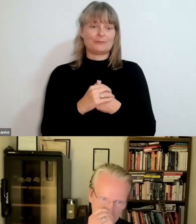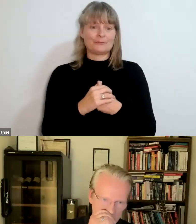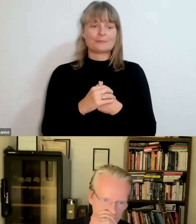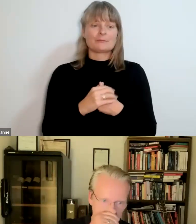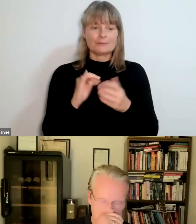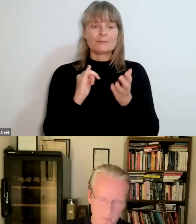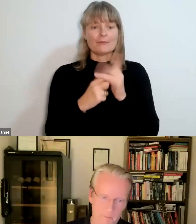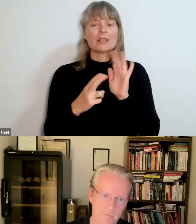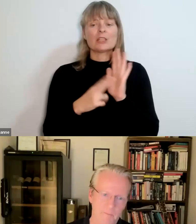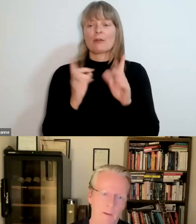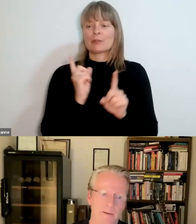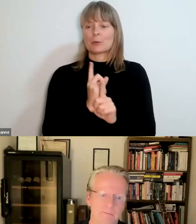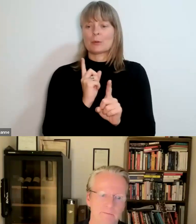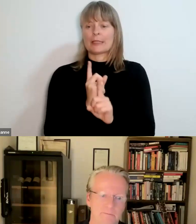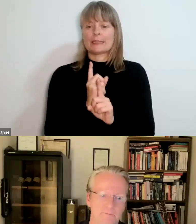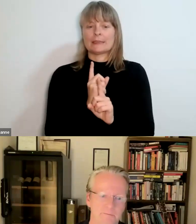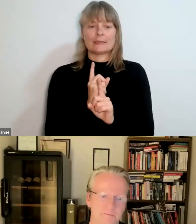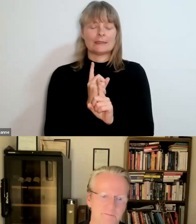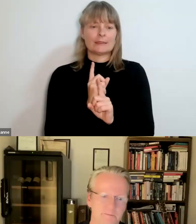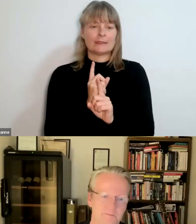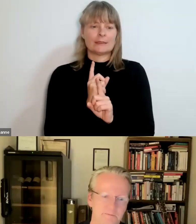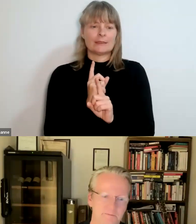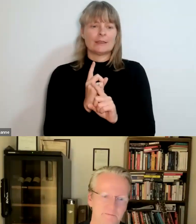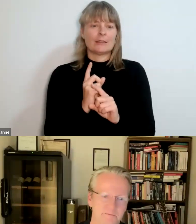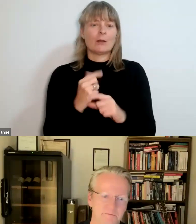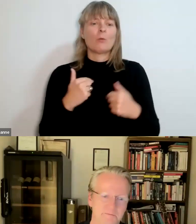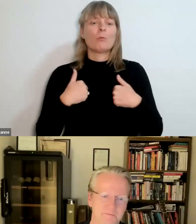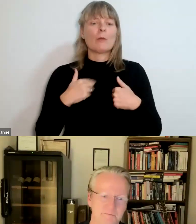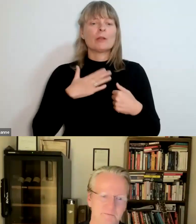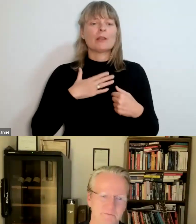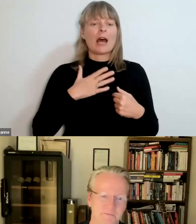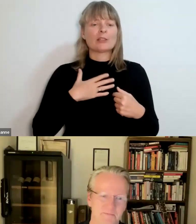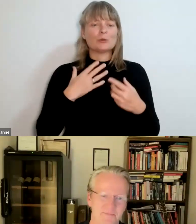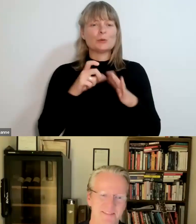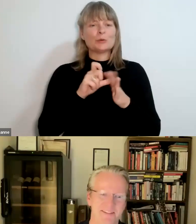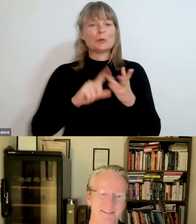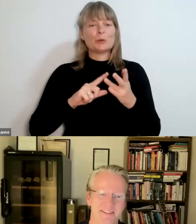things that the school can do to build this culture of health, that includes the well-being